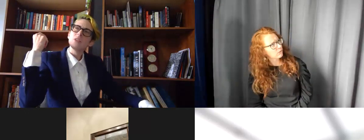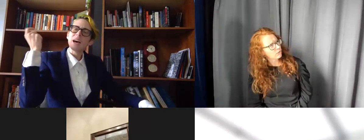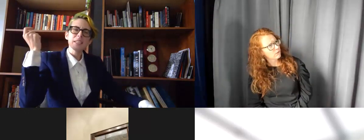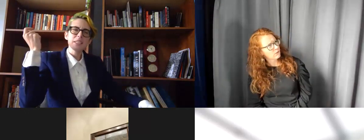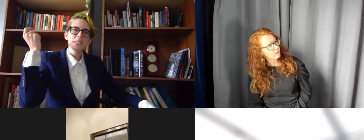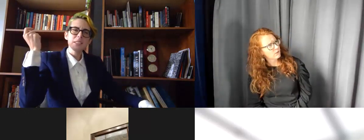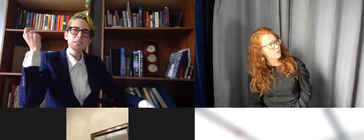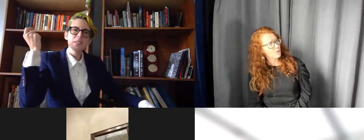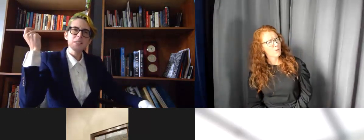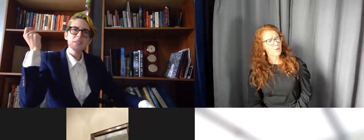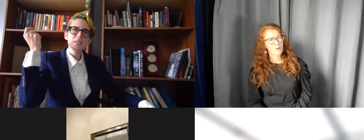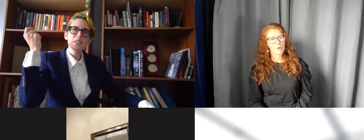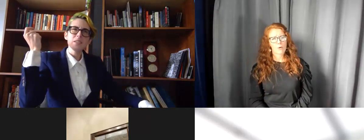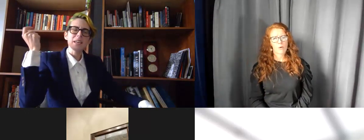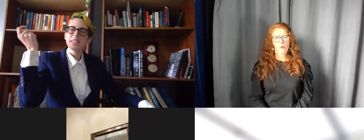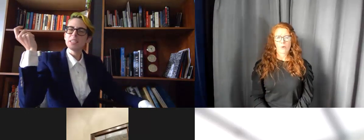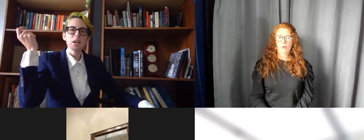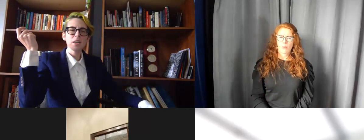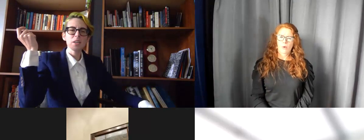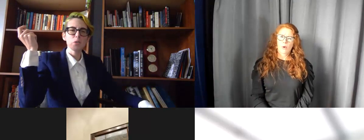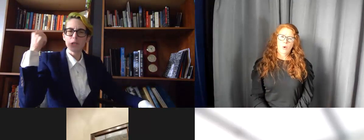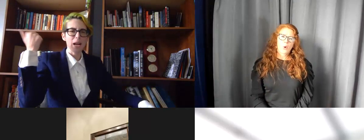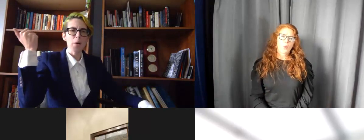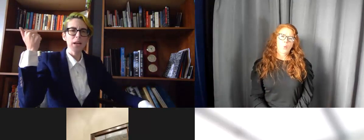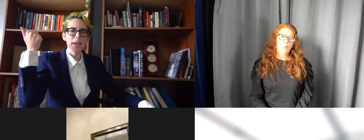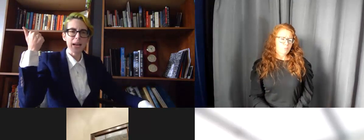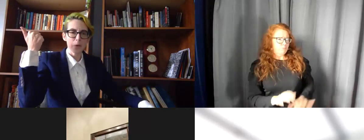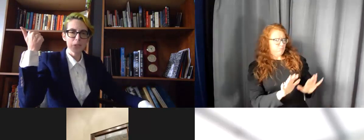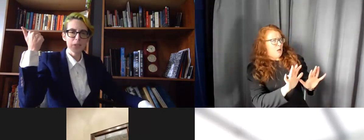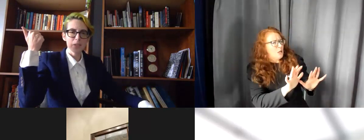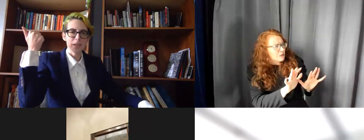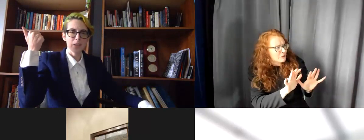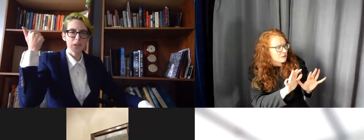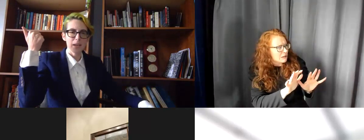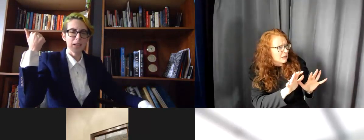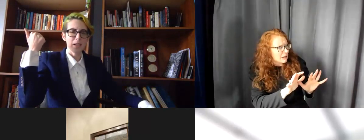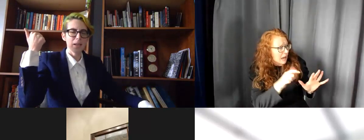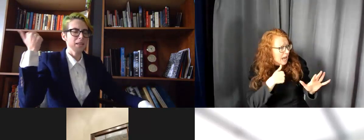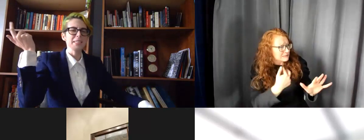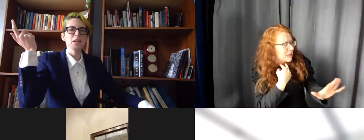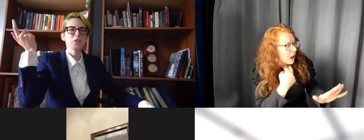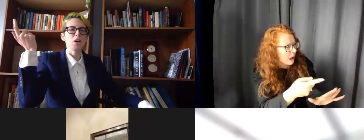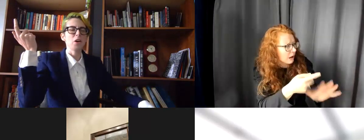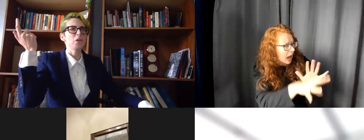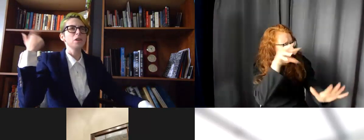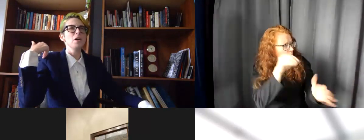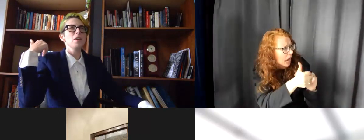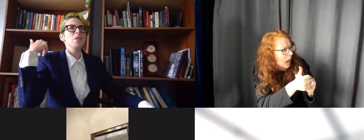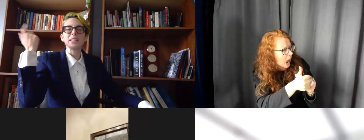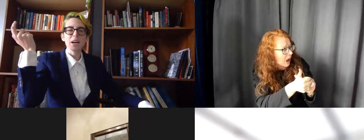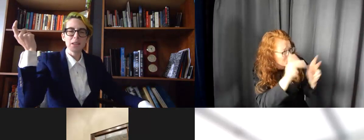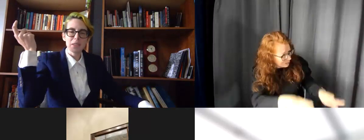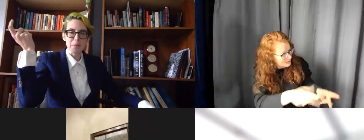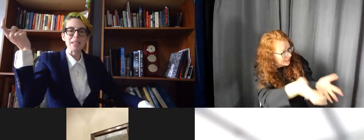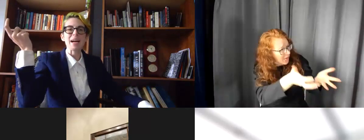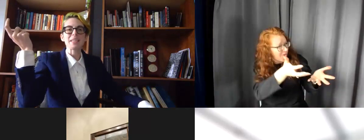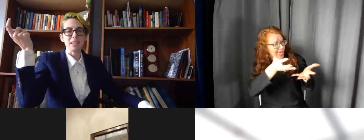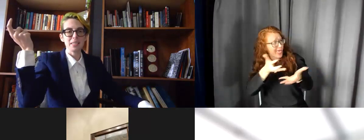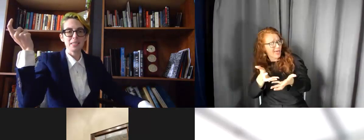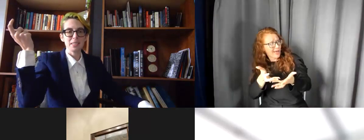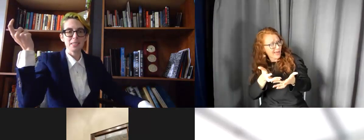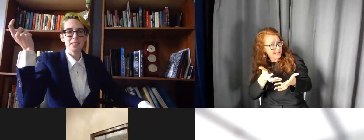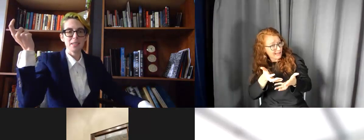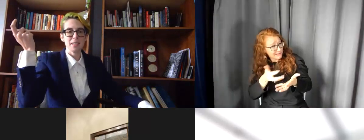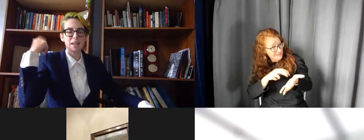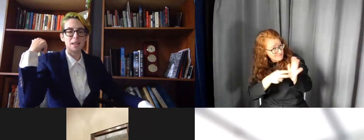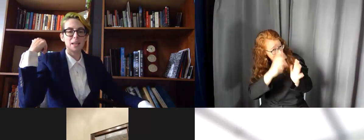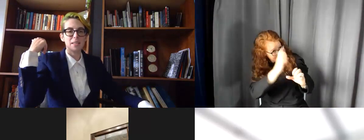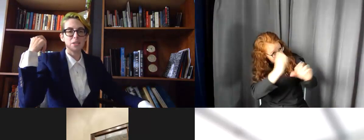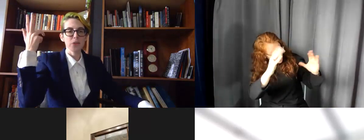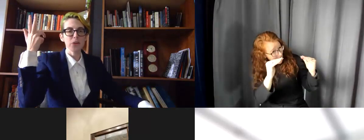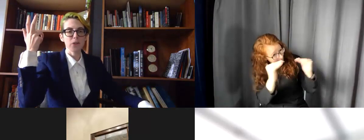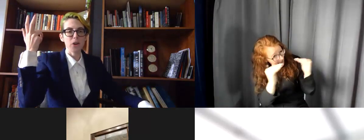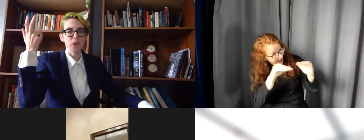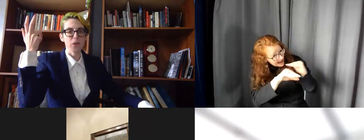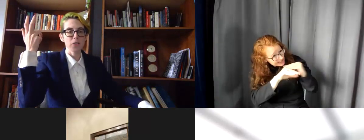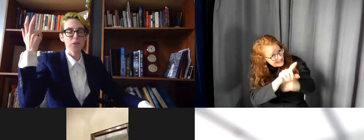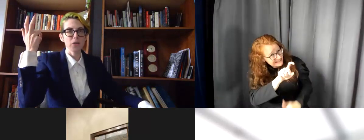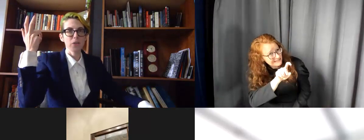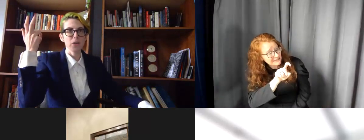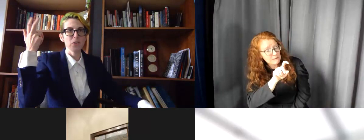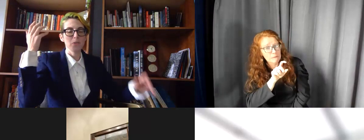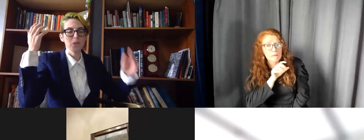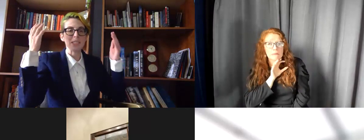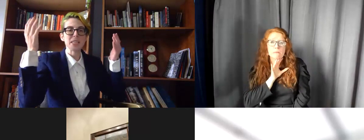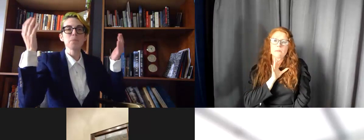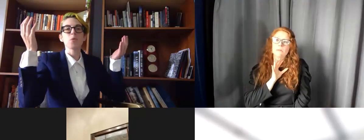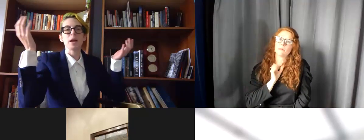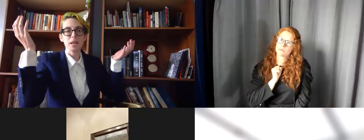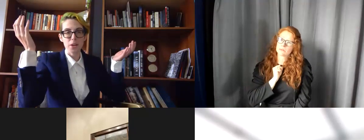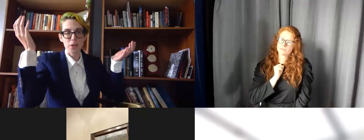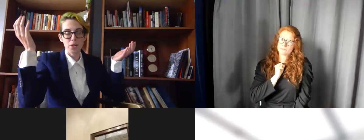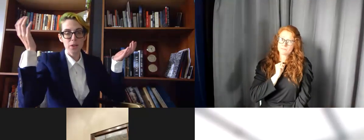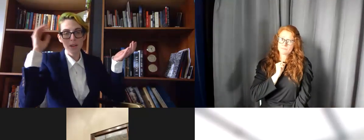Farrah Garland: That's that's not well. First of all, how would I get out? And second of all. does not the same as access. And third of all. this example right here